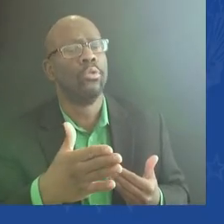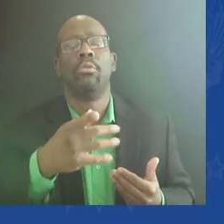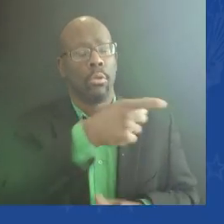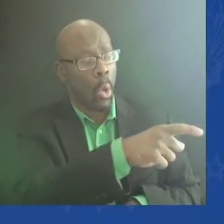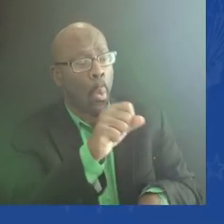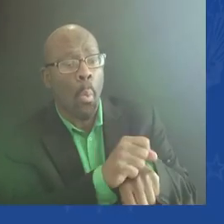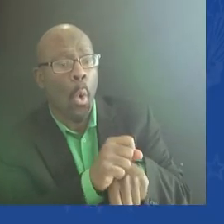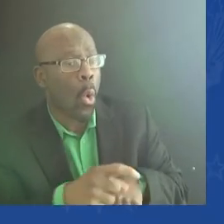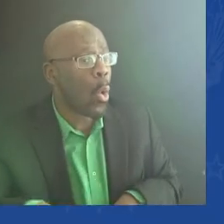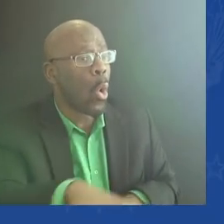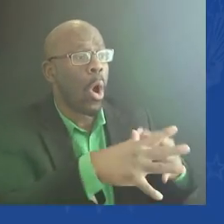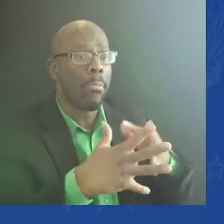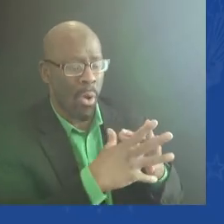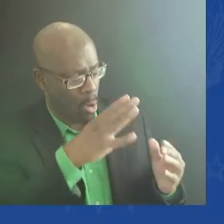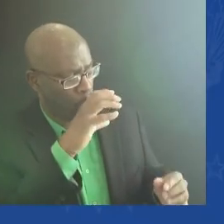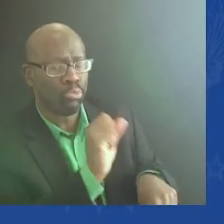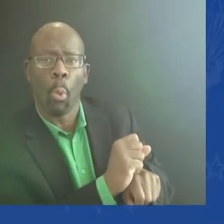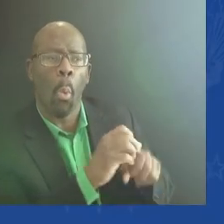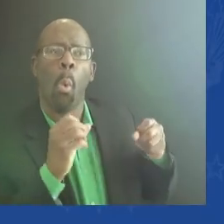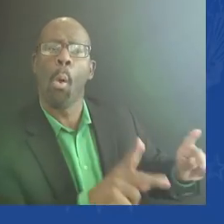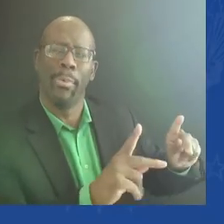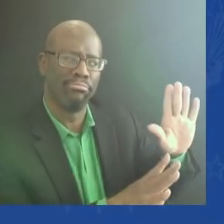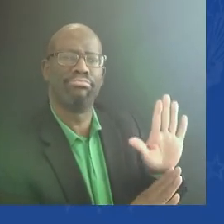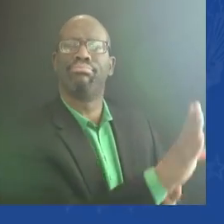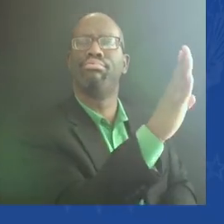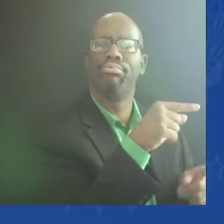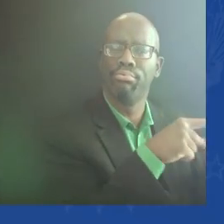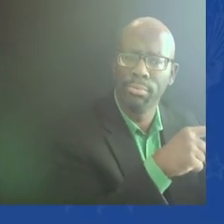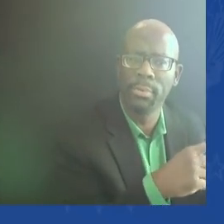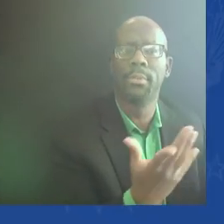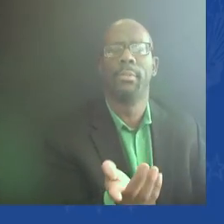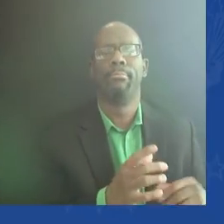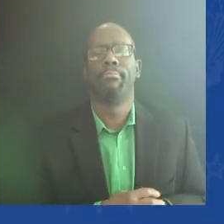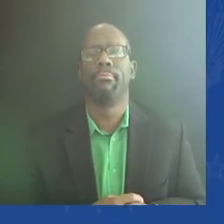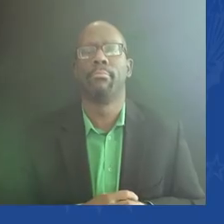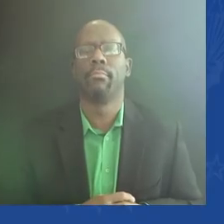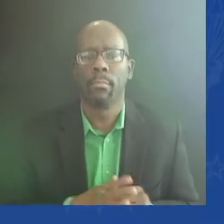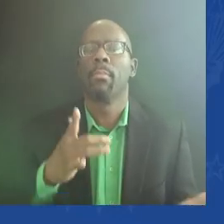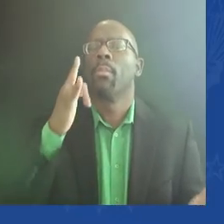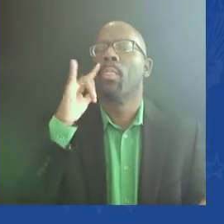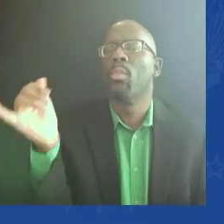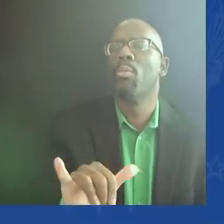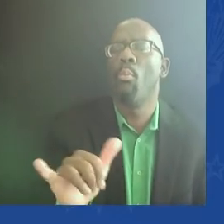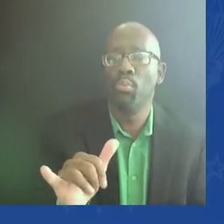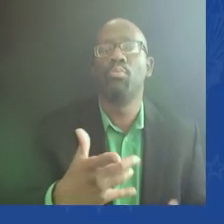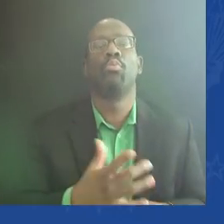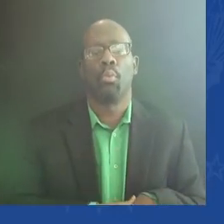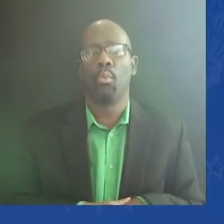that we dealt with the crisis that was caused by COVID. We've done all of those; we continue to do them.